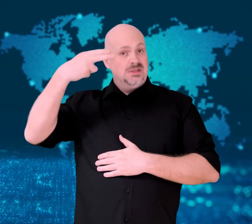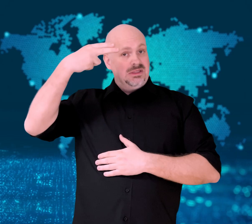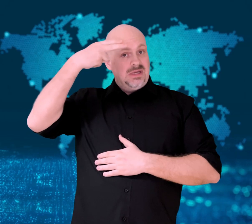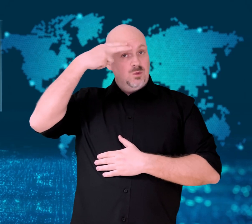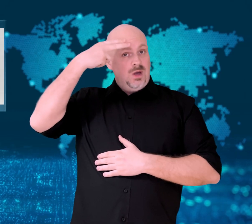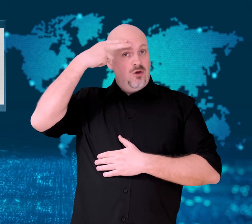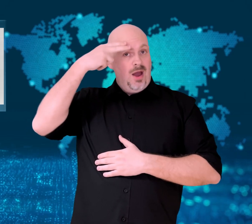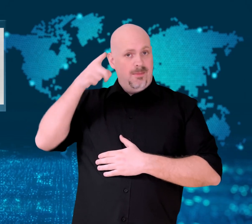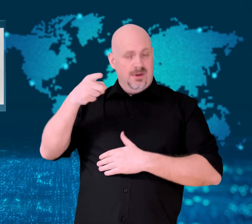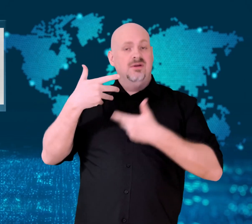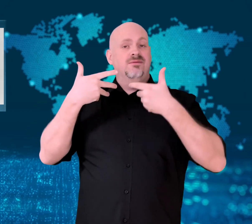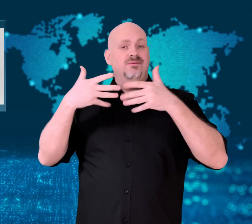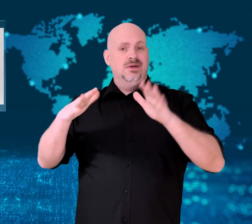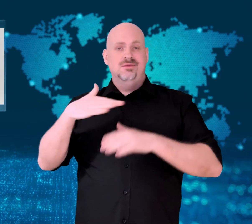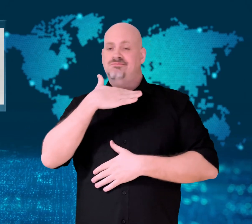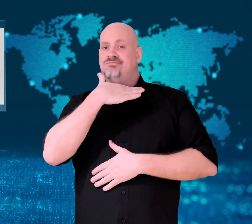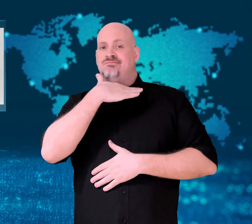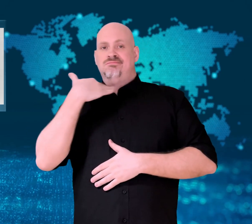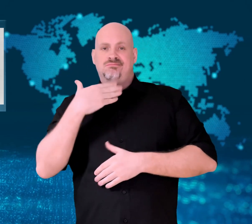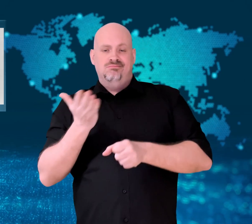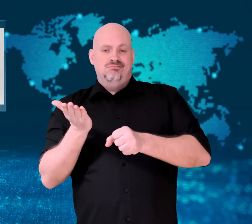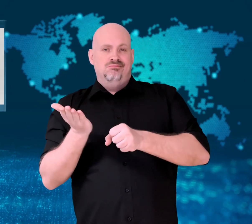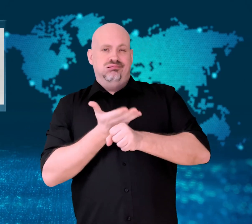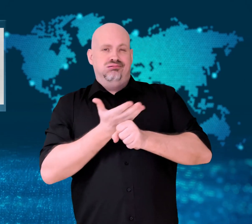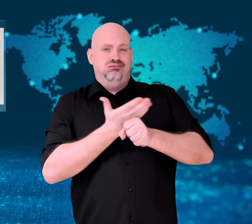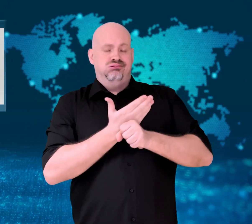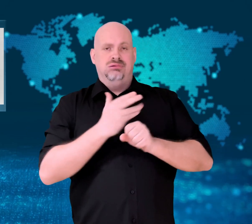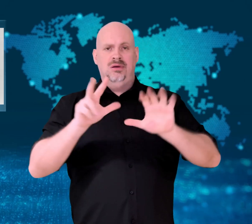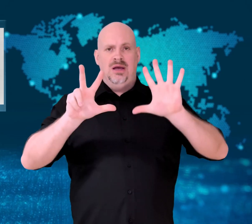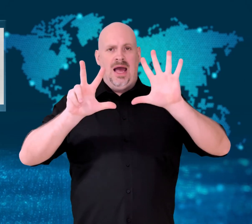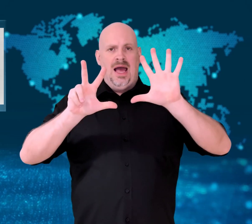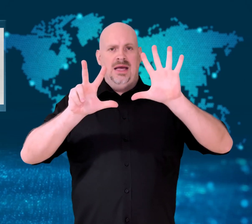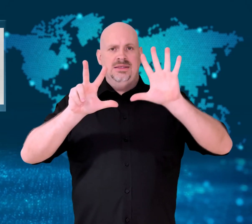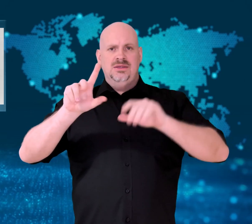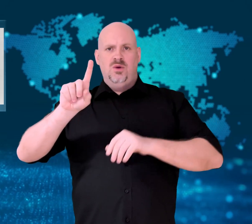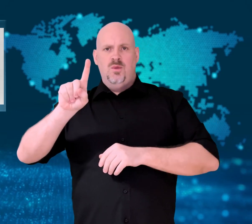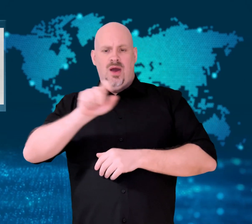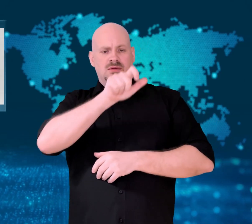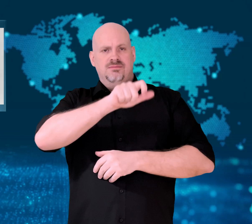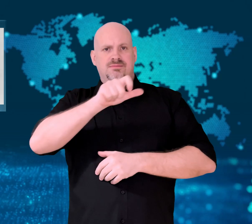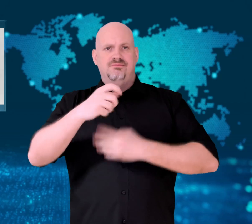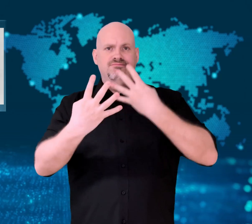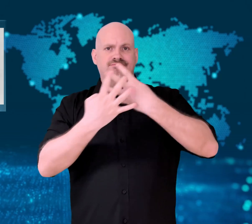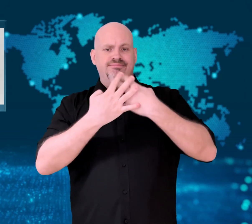[Gavin]: Saudi Arabia executed 81 people in one day.